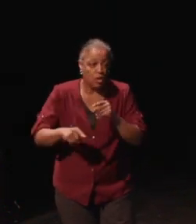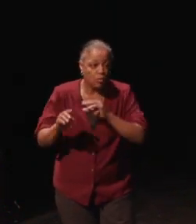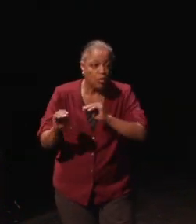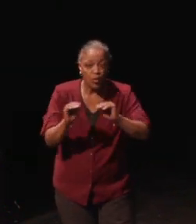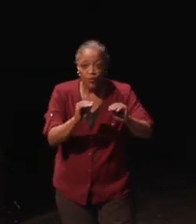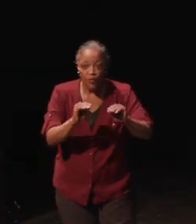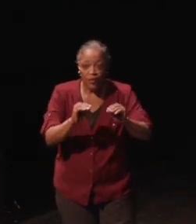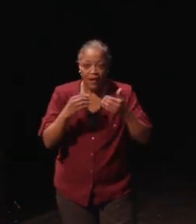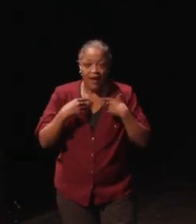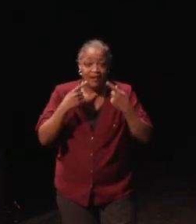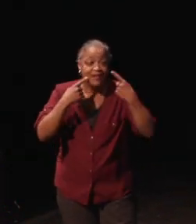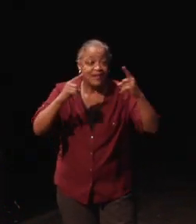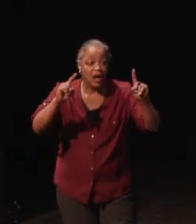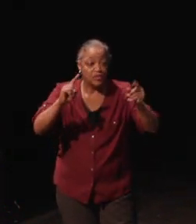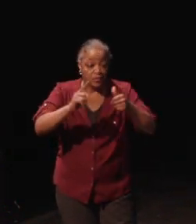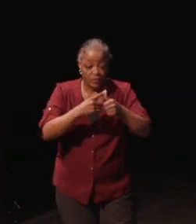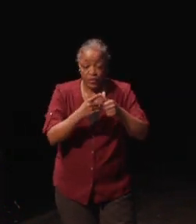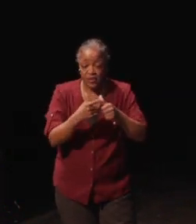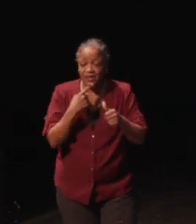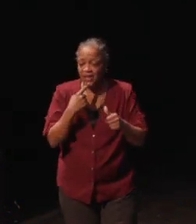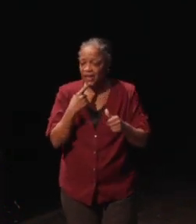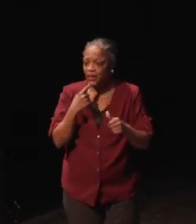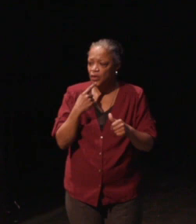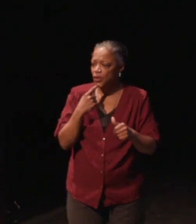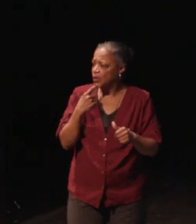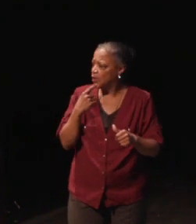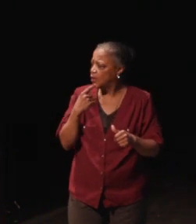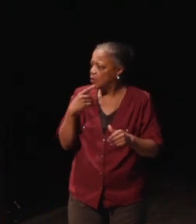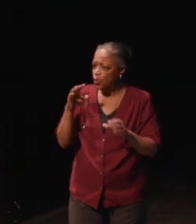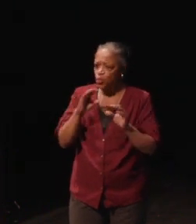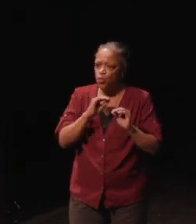We had an announcement first anyway it said, "Oh, no moves possible."